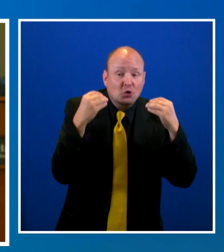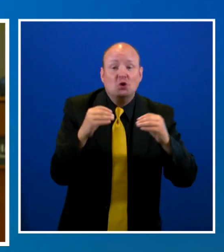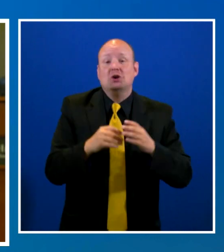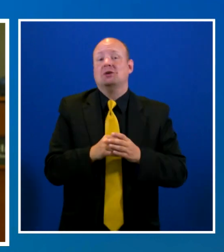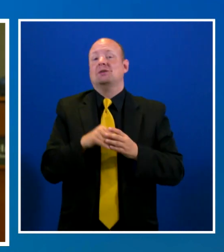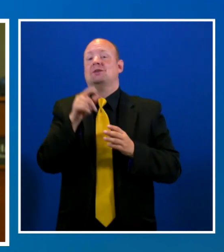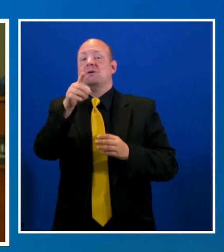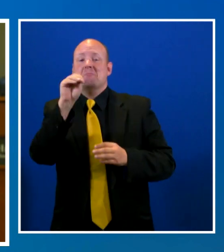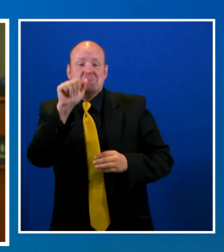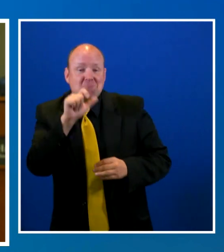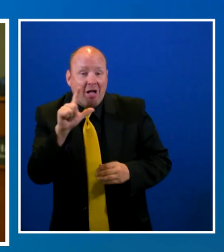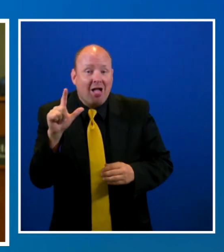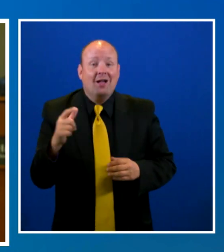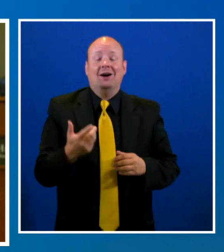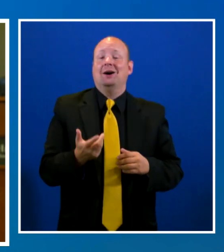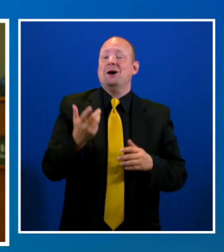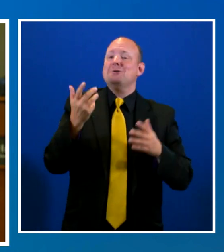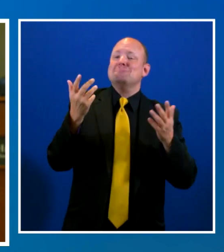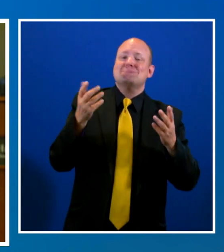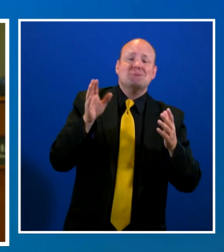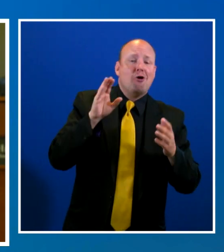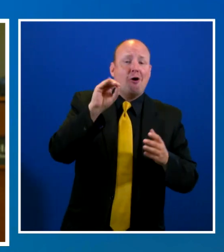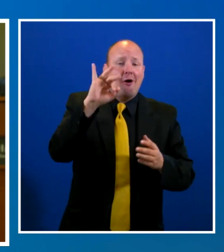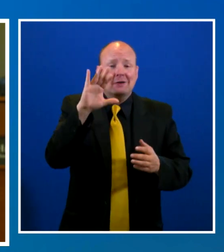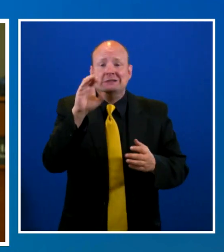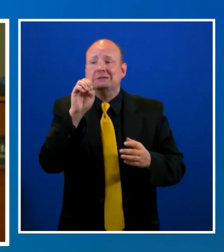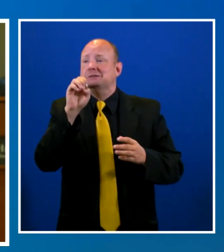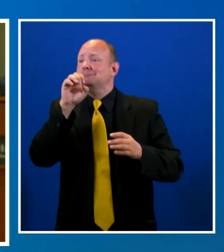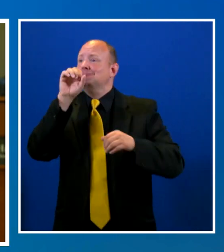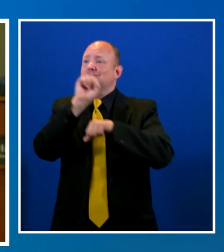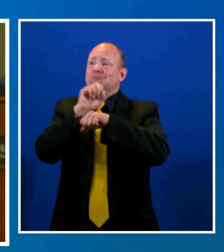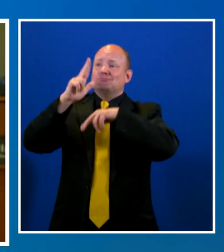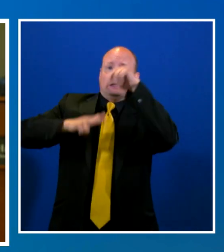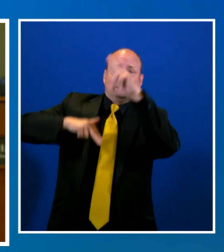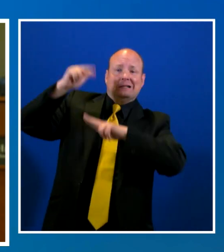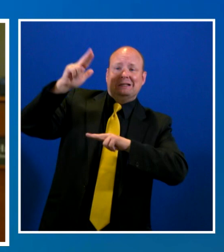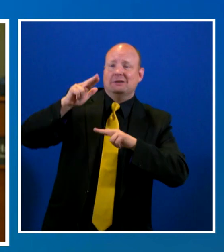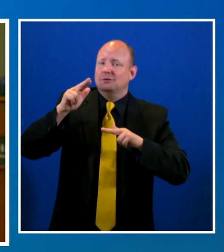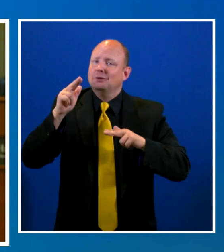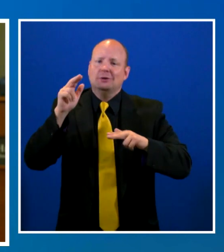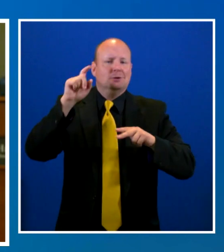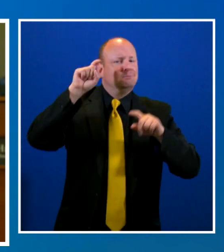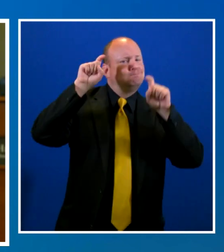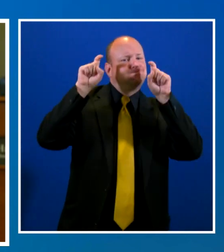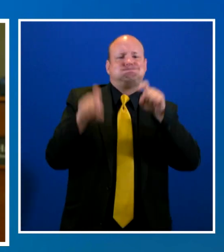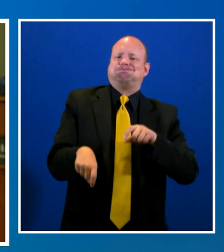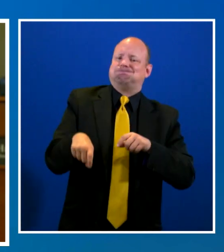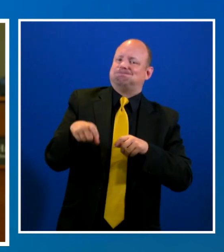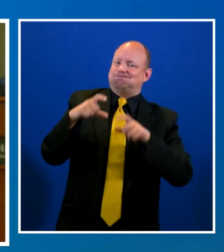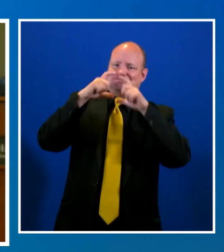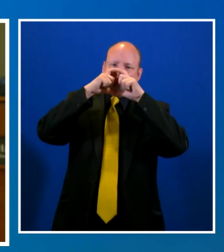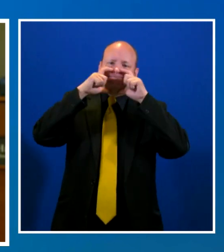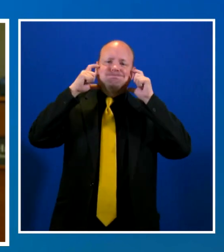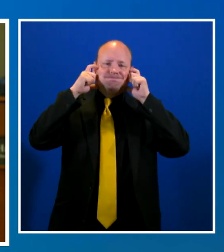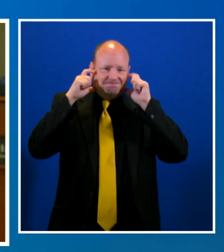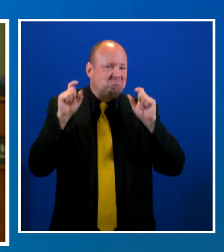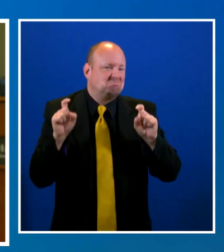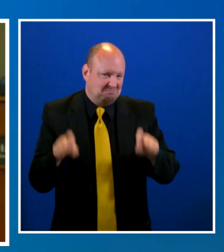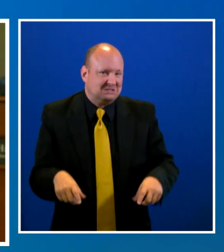There will be limited exceptions when face coverings won't be required, such as office space that is not easily accessible to